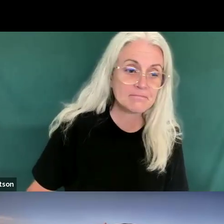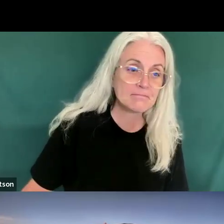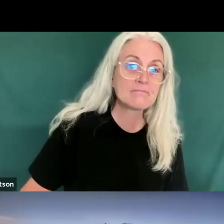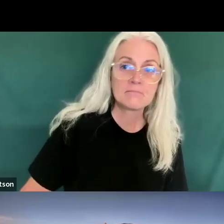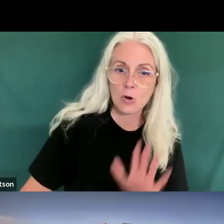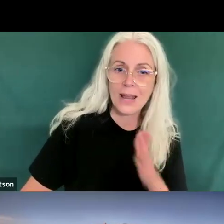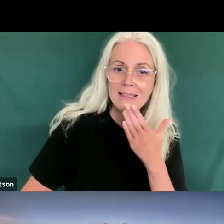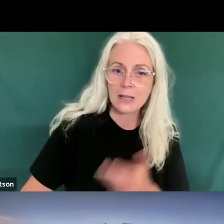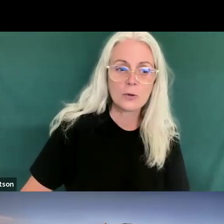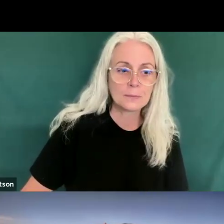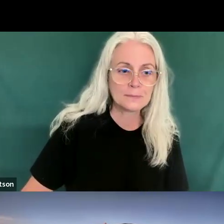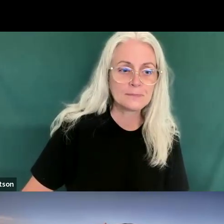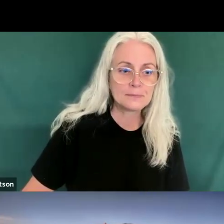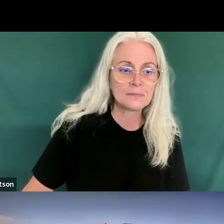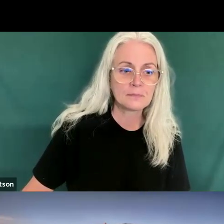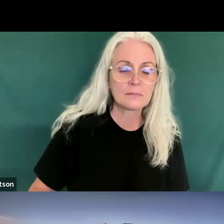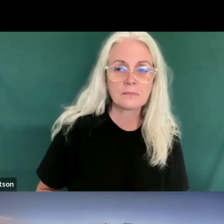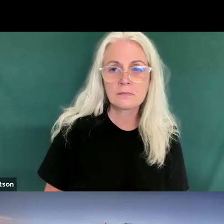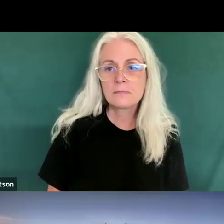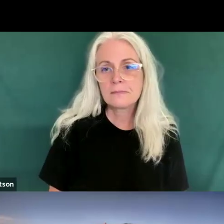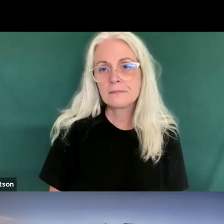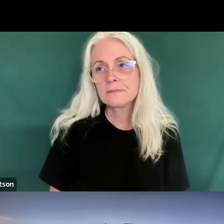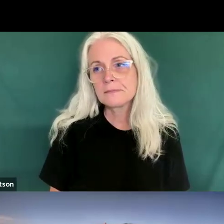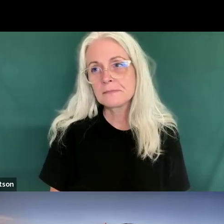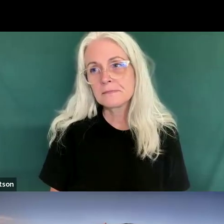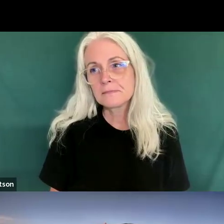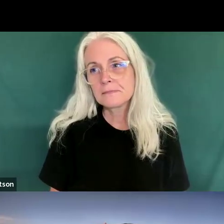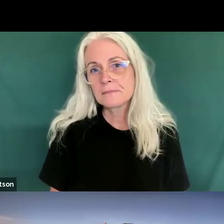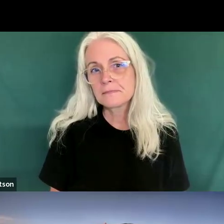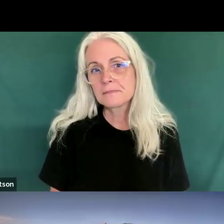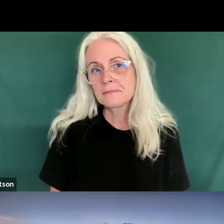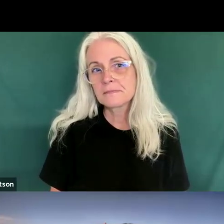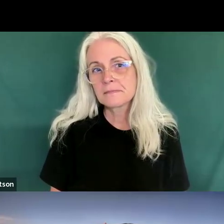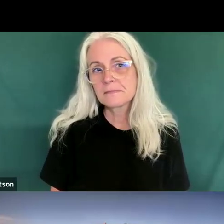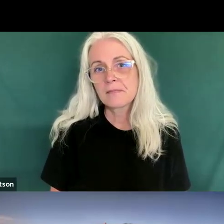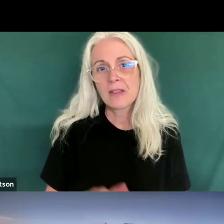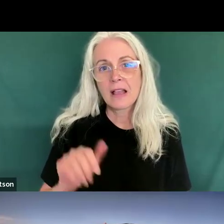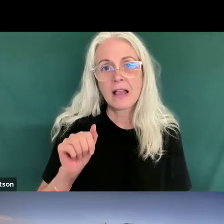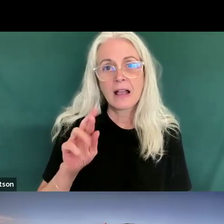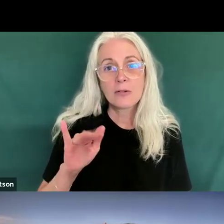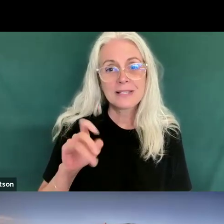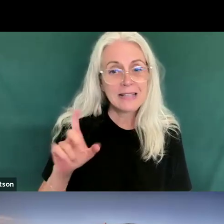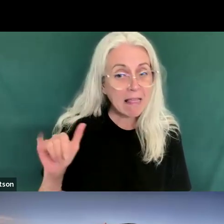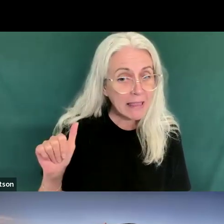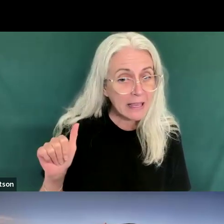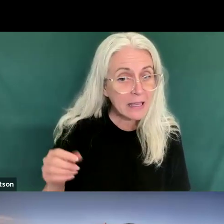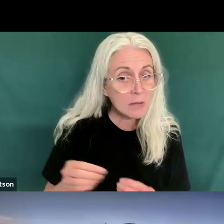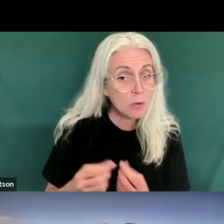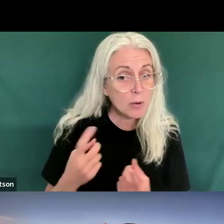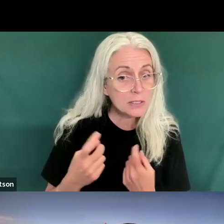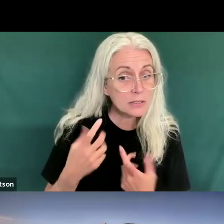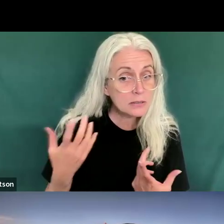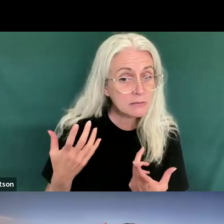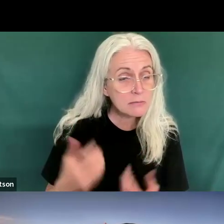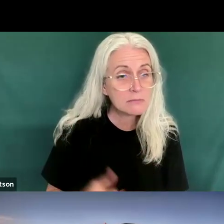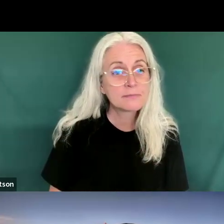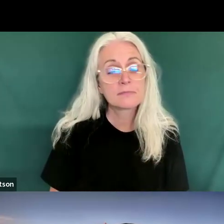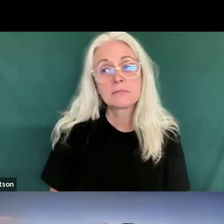Great, thank you, Mark. Aracely, any more questions come in, or…